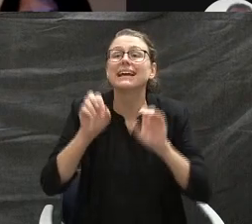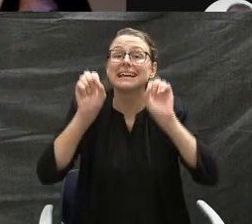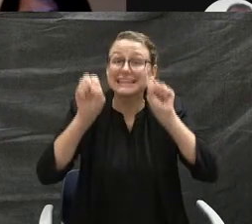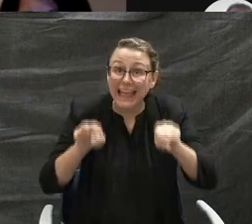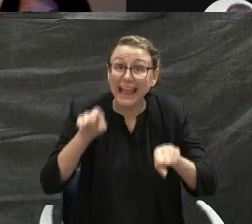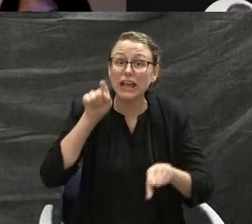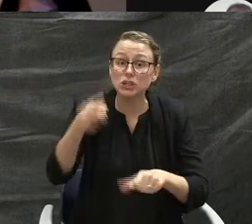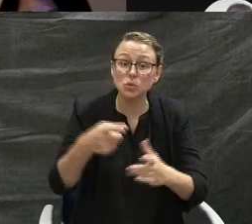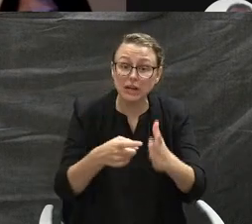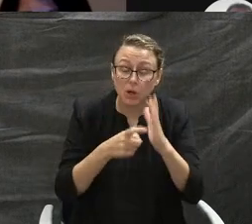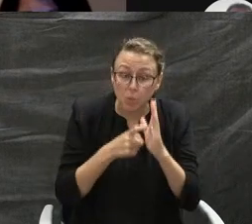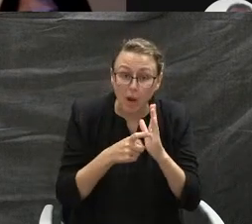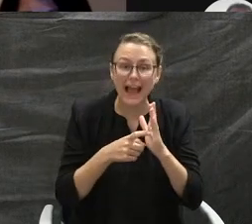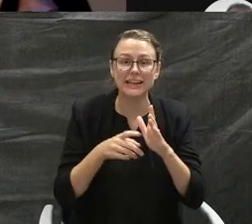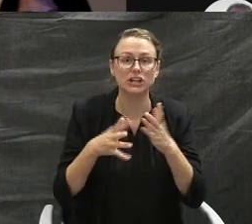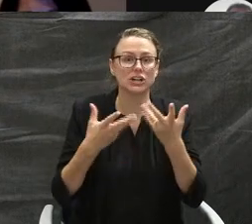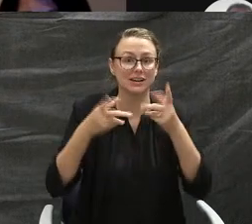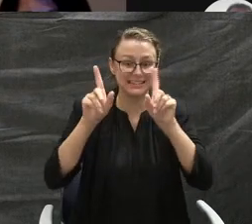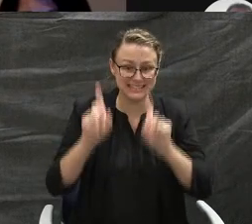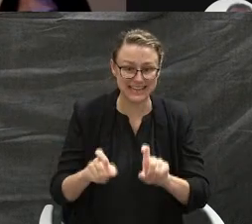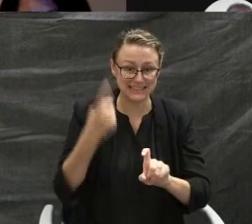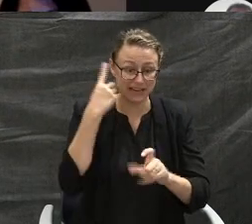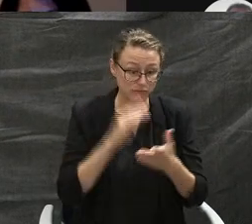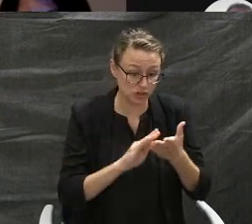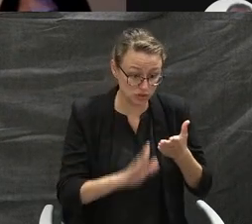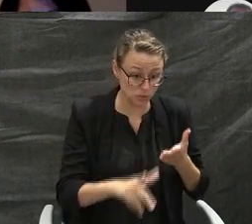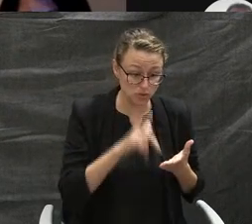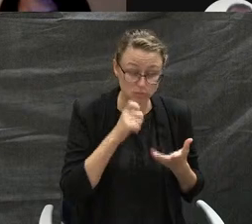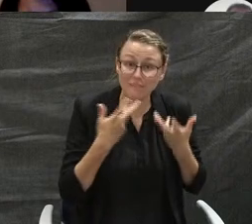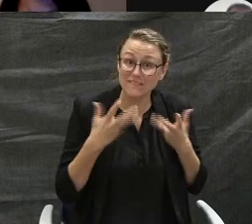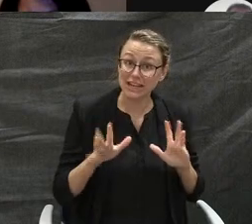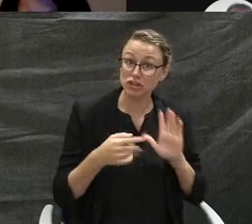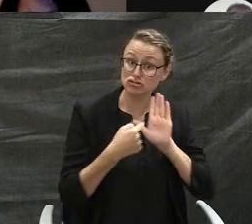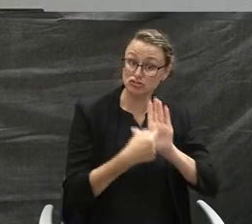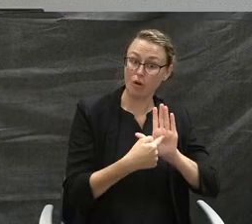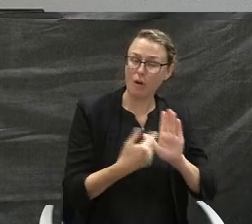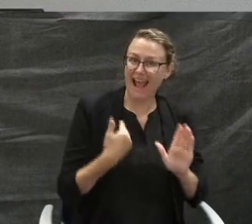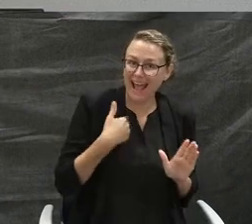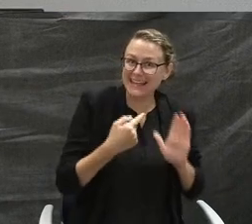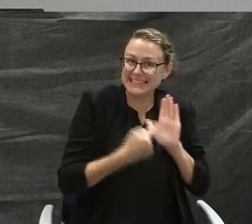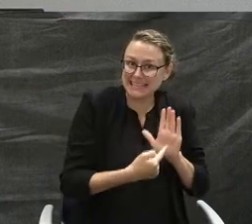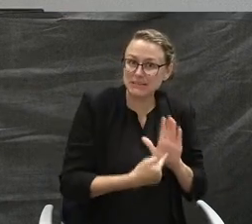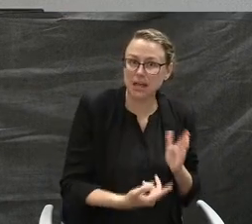testing for a student that has exhibited symptoms? Yes.